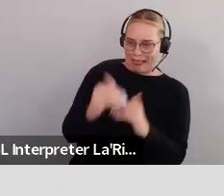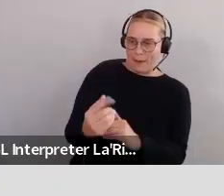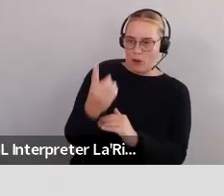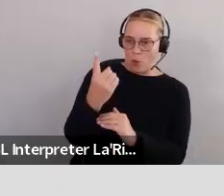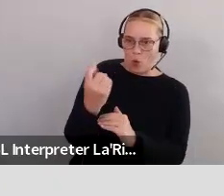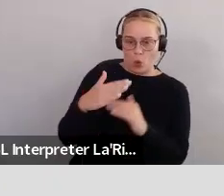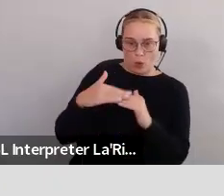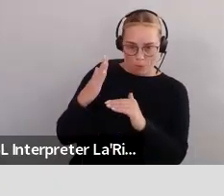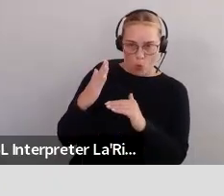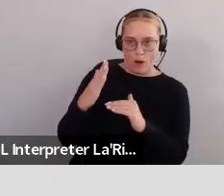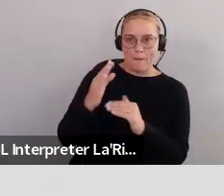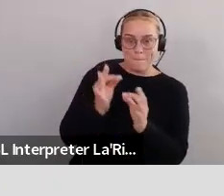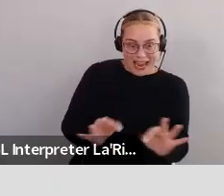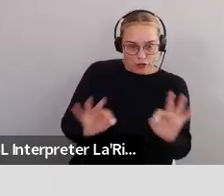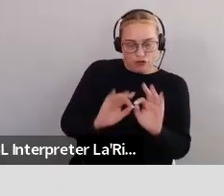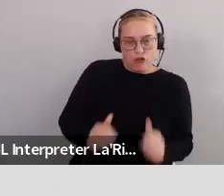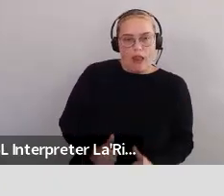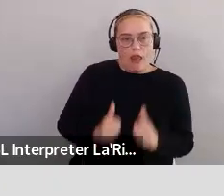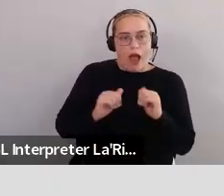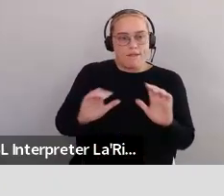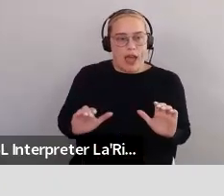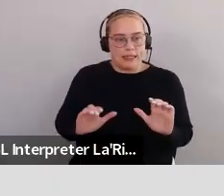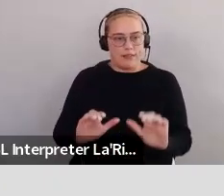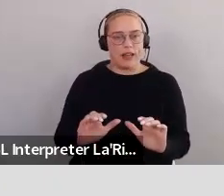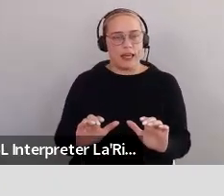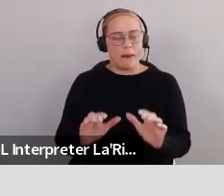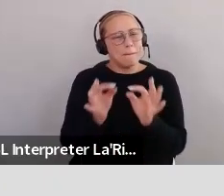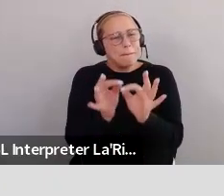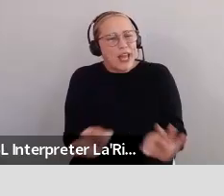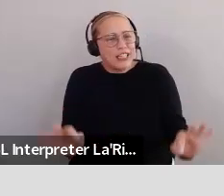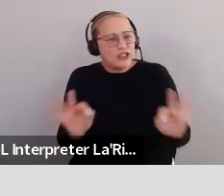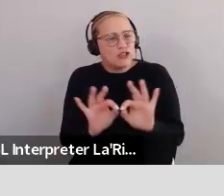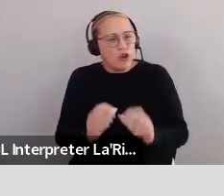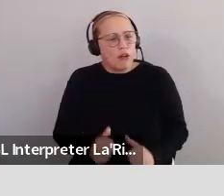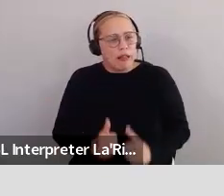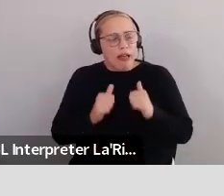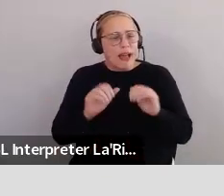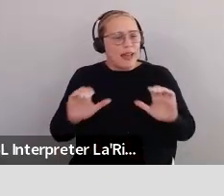With Disabilities Act if they have a physical or mental impairment that